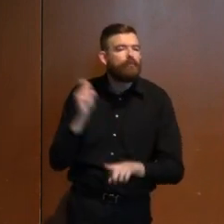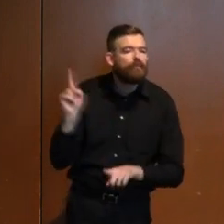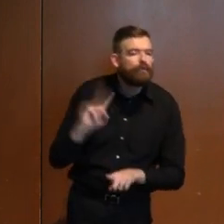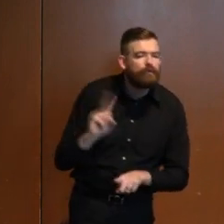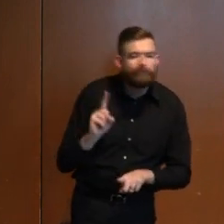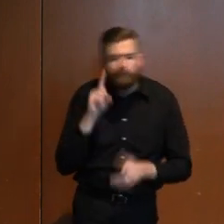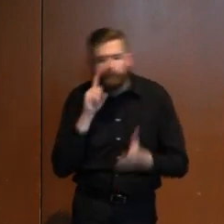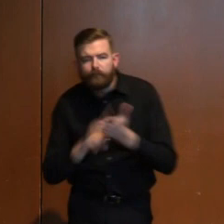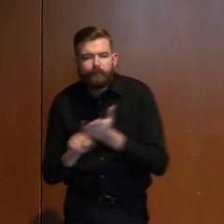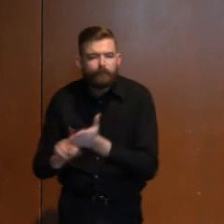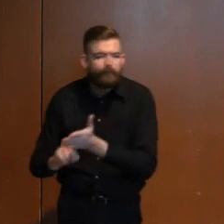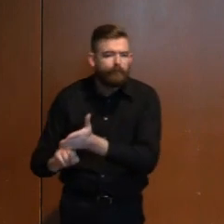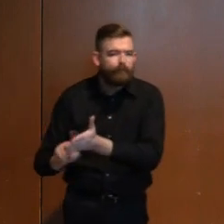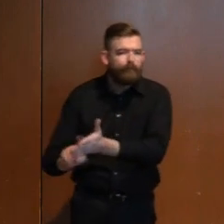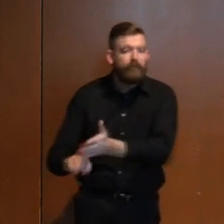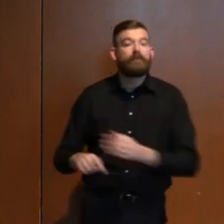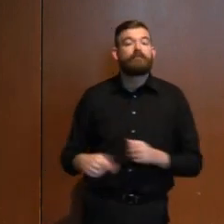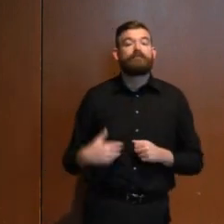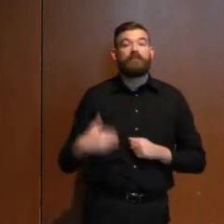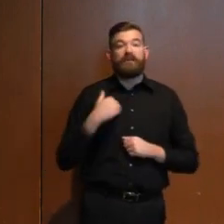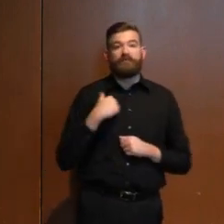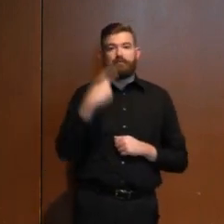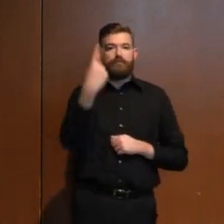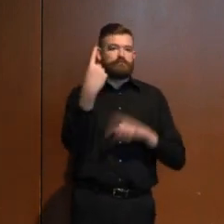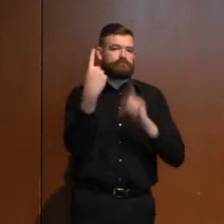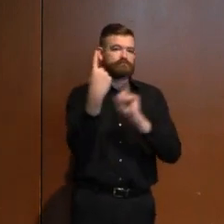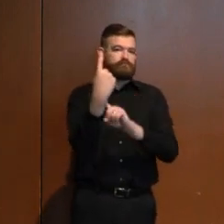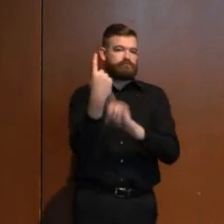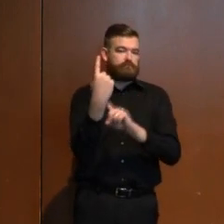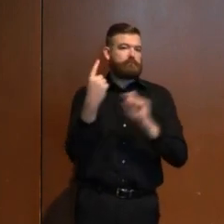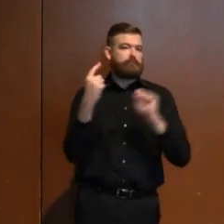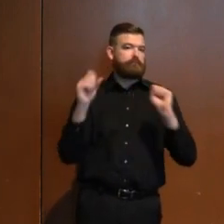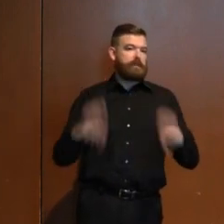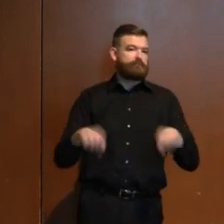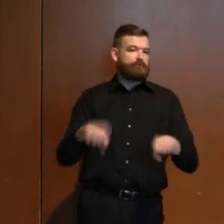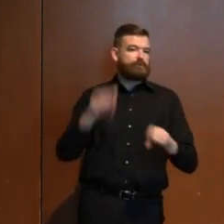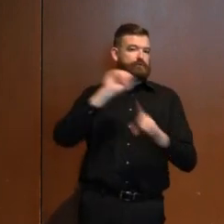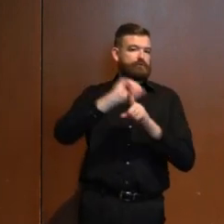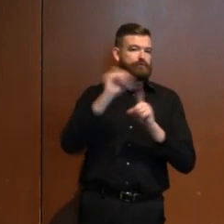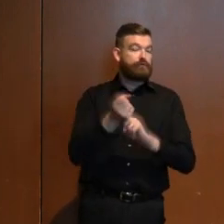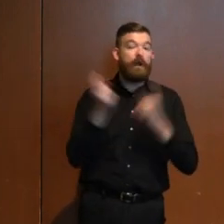NEW CASES. I WOULD ALSO LIKE TO SHARE WITH